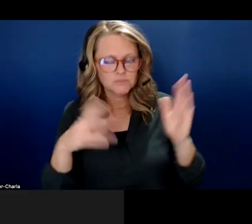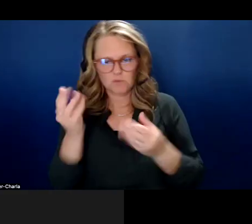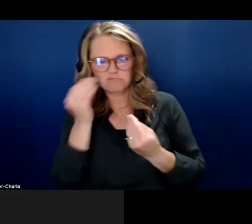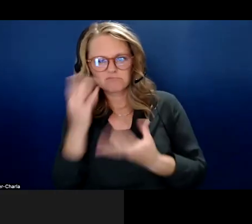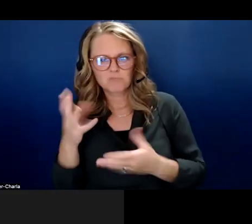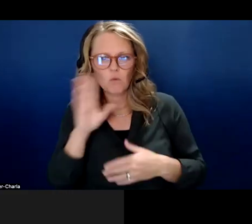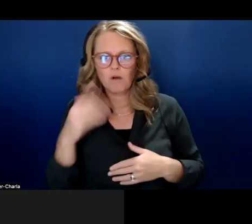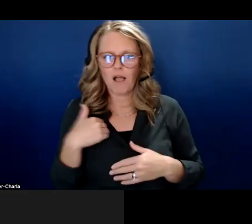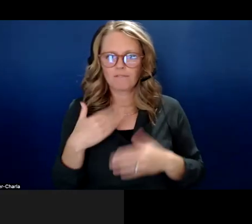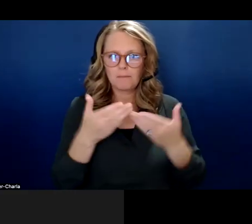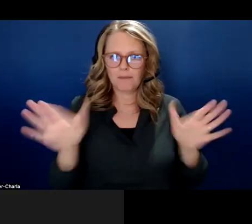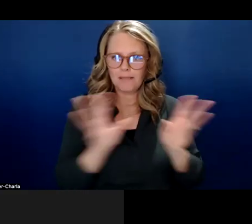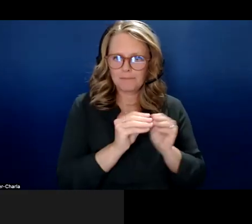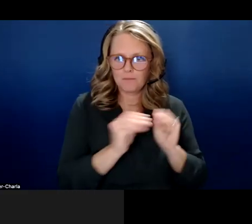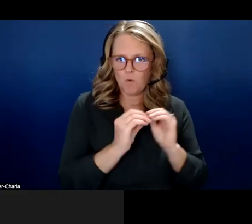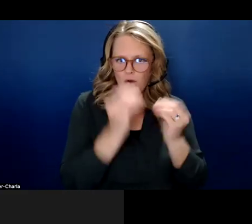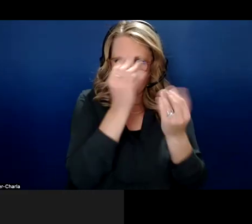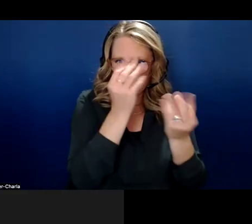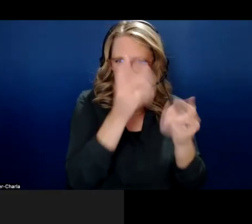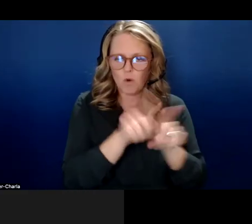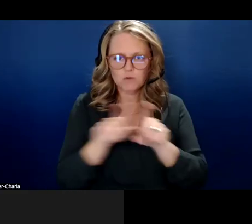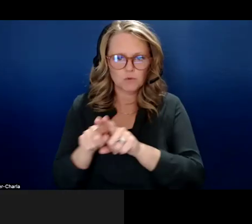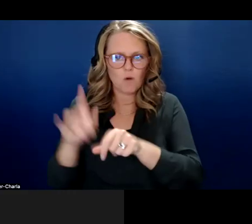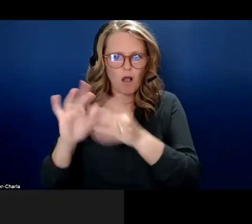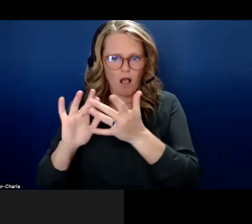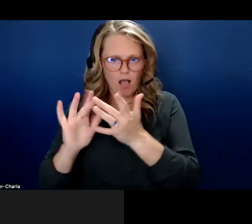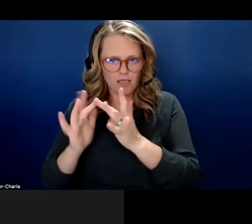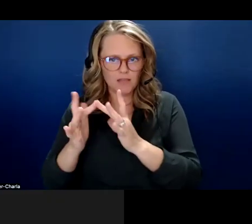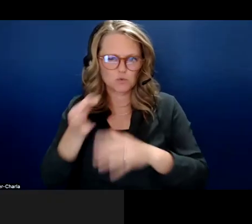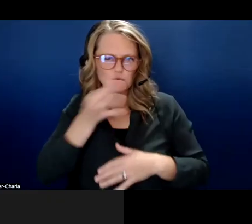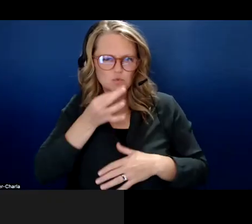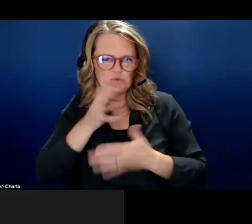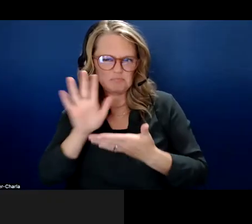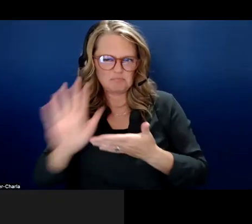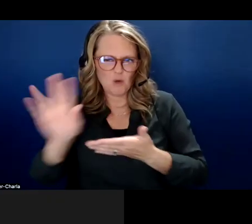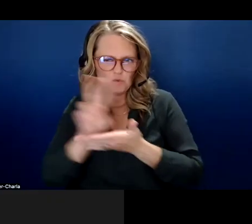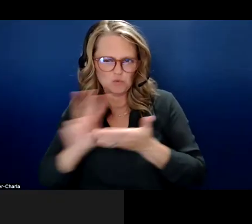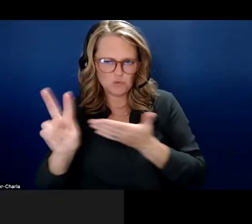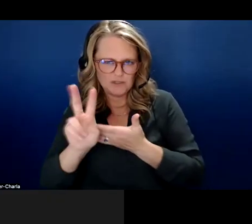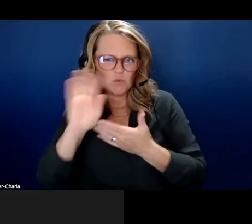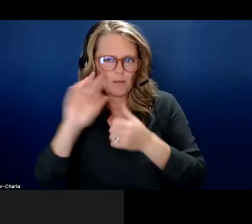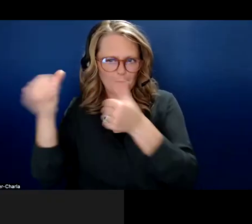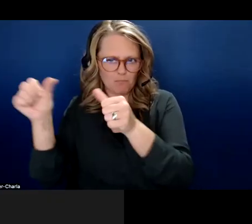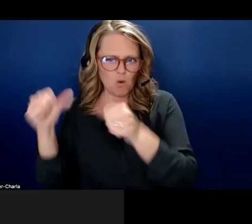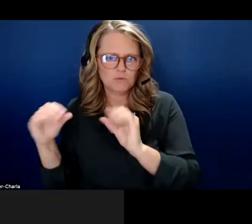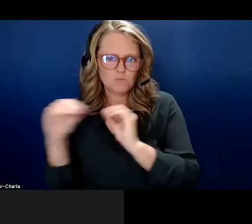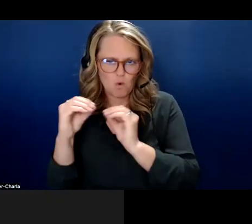and available online when we post those materials in just a couple of weeks here. But yeah, for noise in particular,